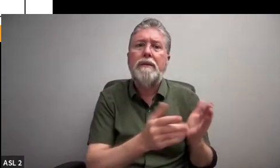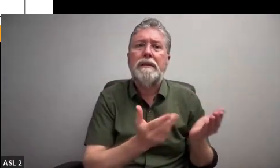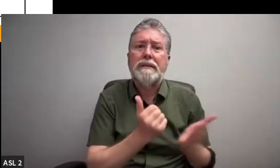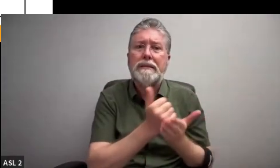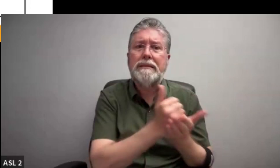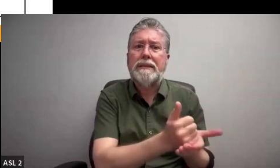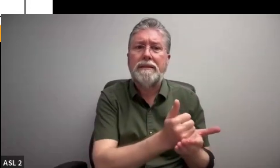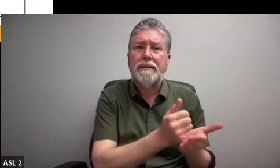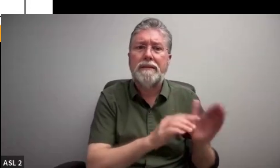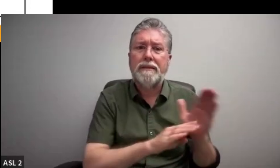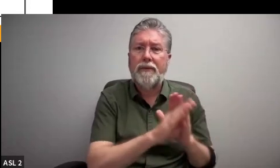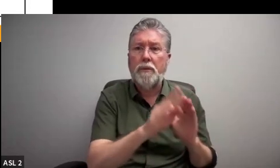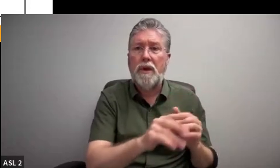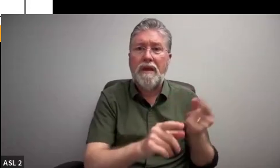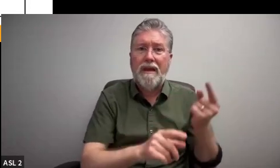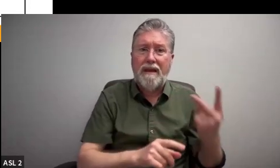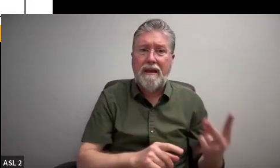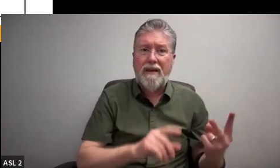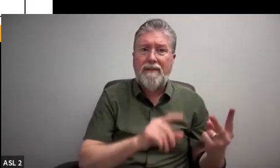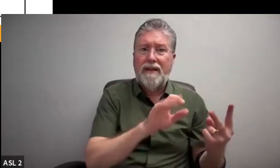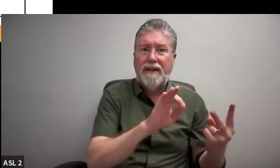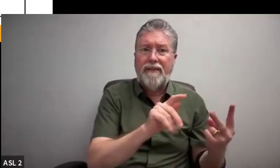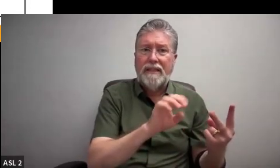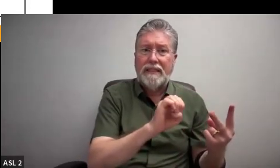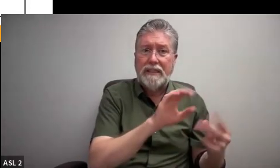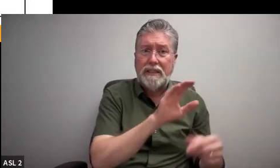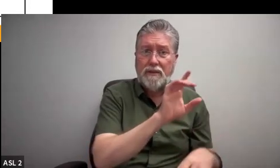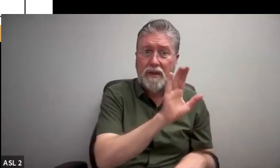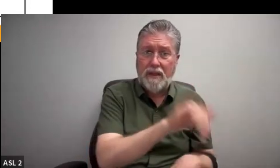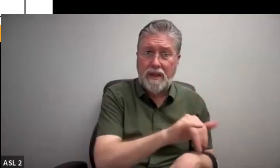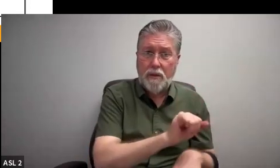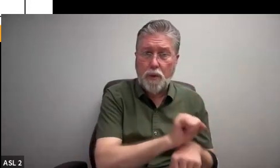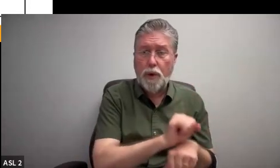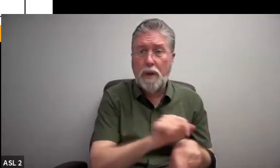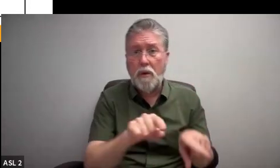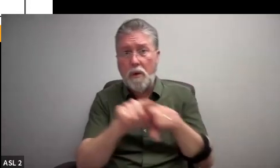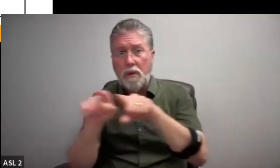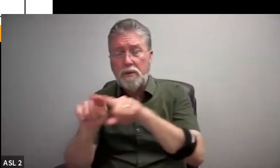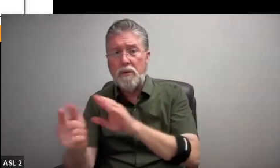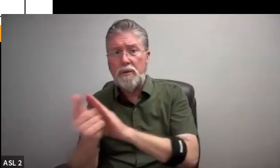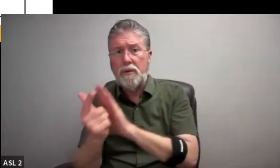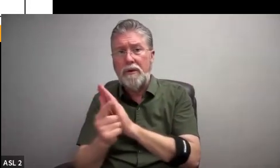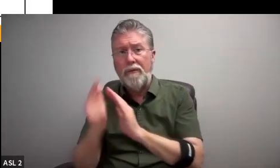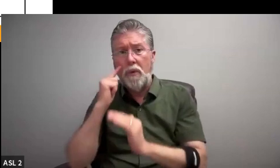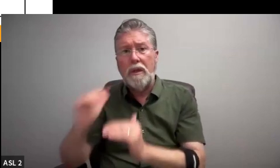doing that work. And that person also serves as counsel for the Adult Protective Services Program.